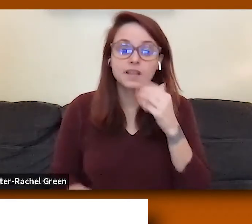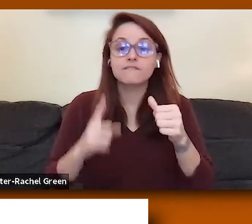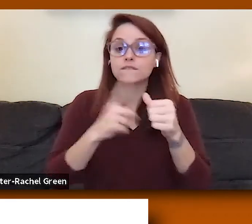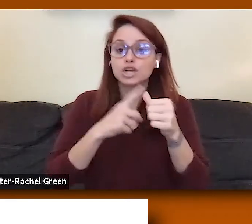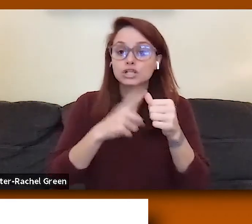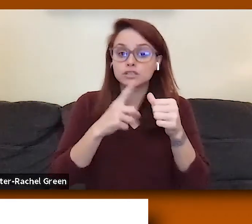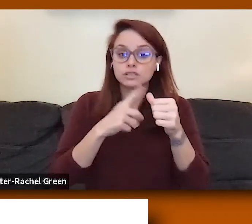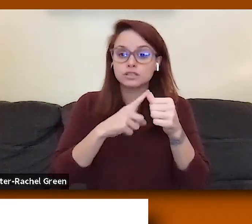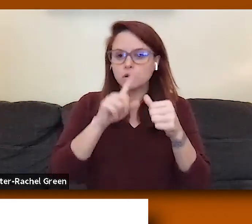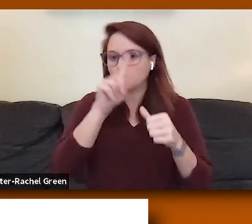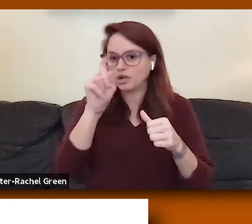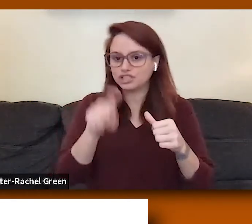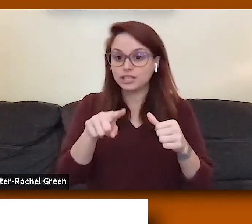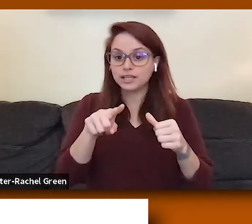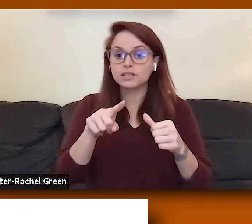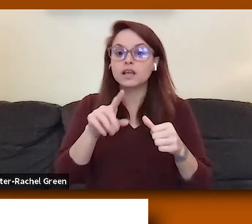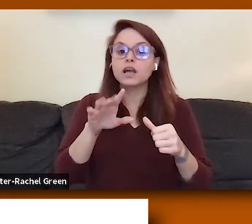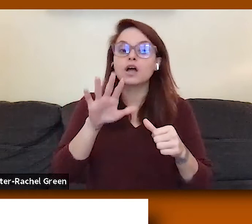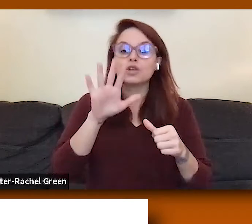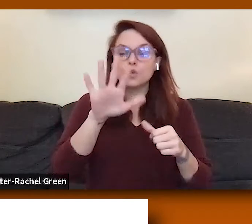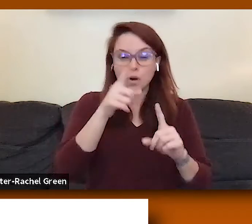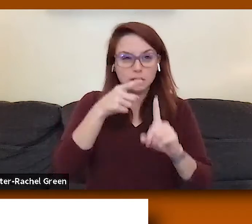One, does the research fit within the funder's mission?